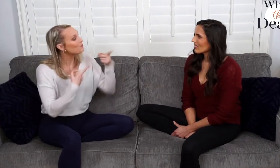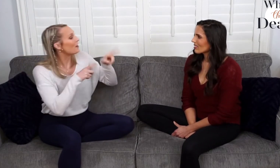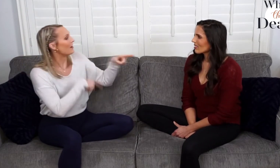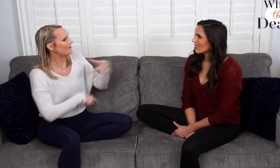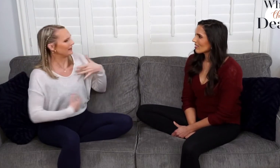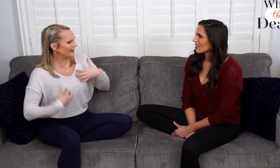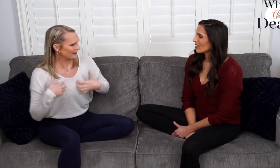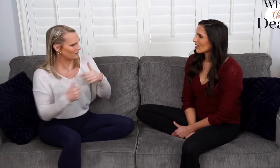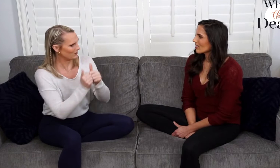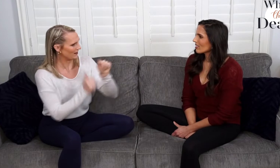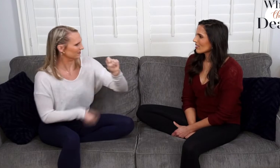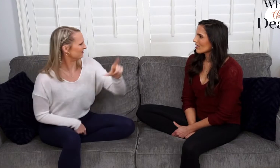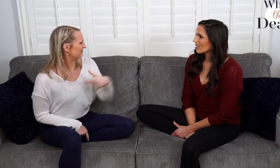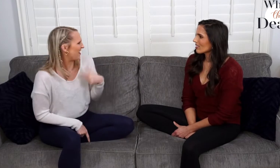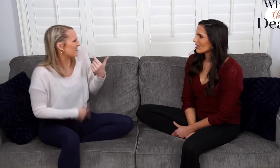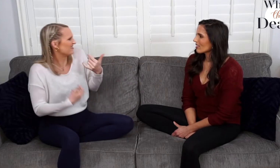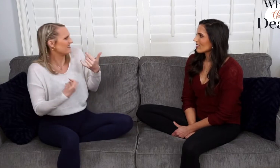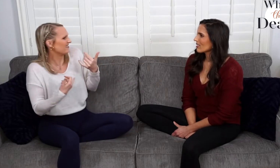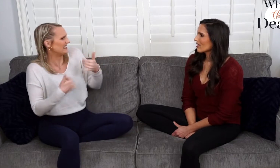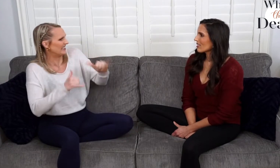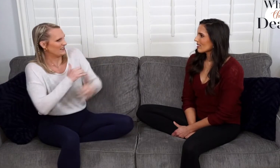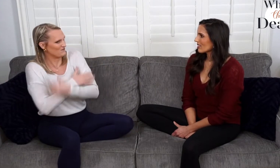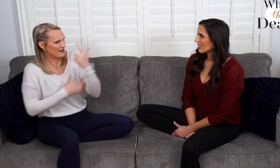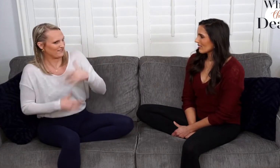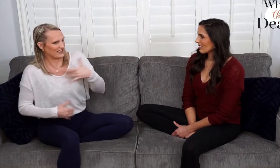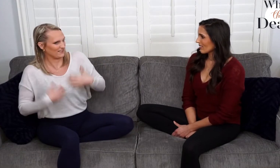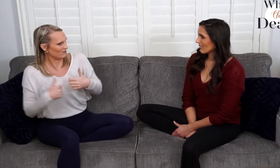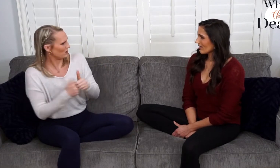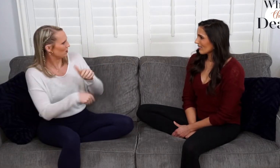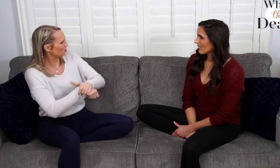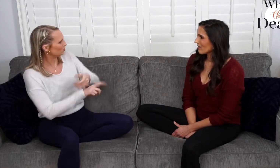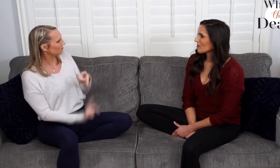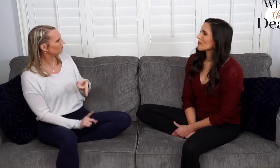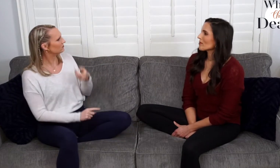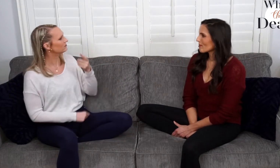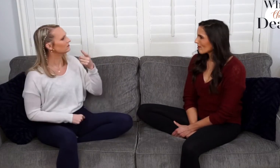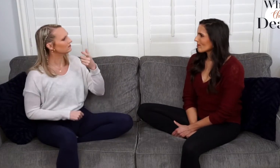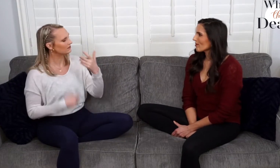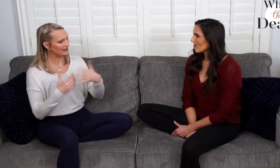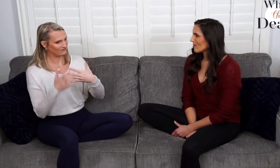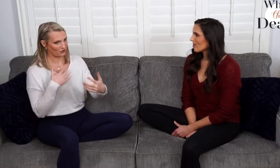while you feel insecure with ASL, I still to this day feel insecure with English, even though